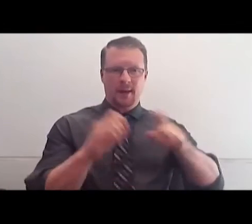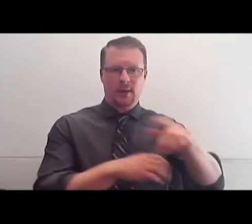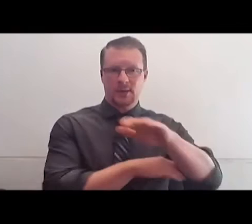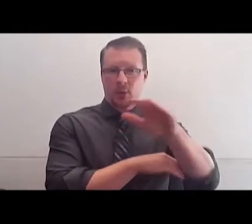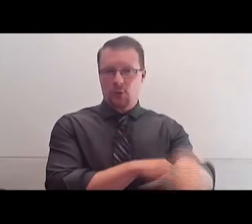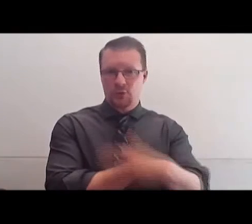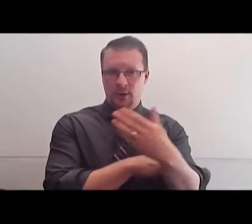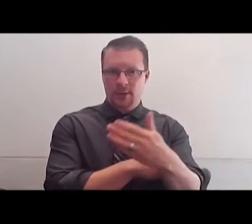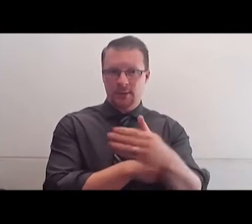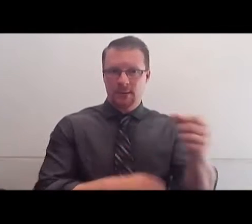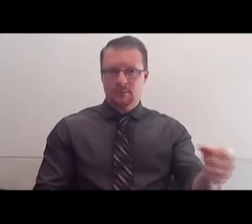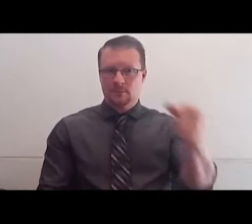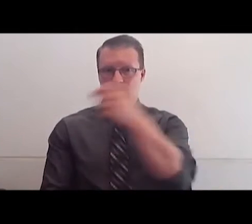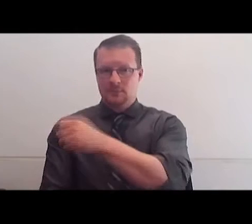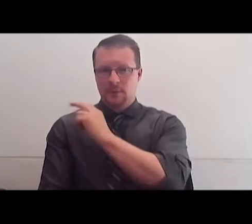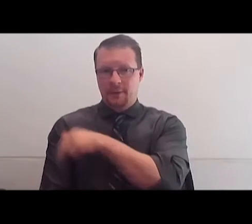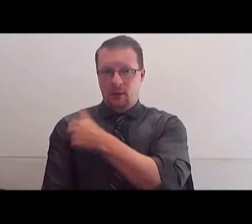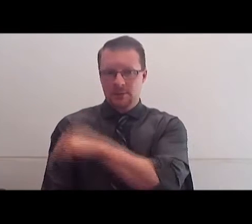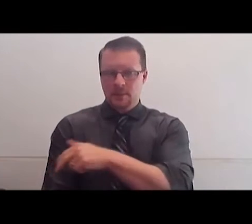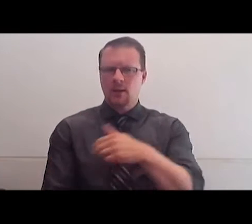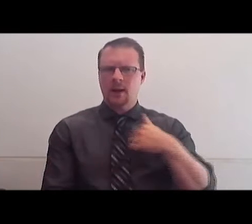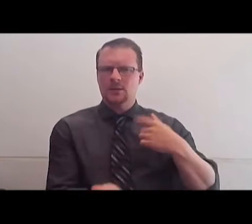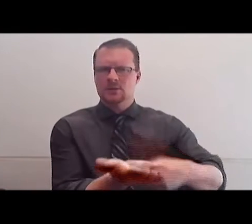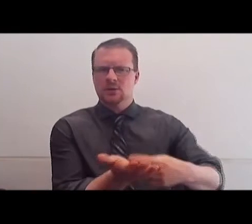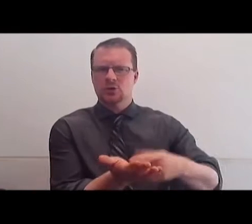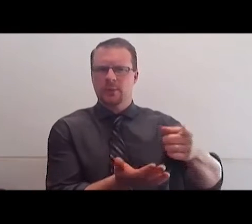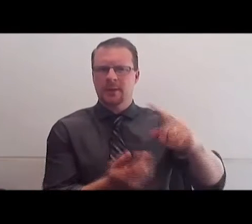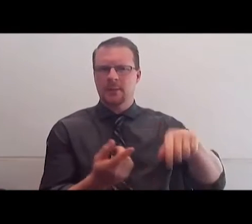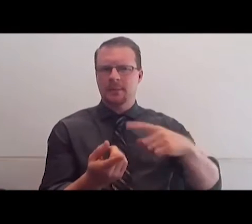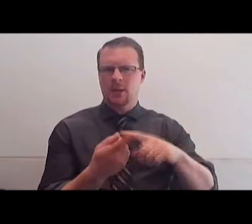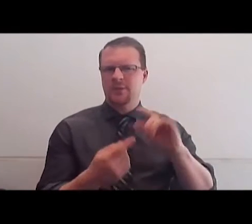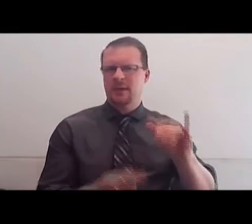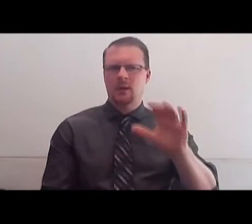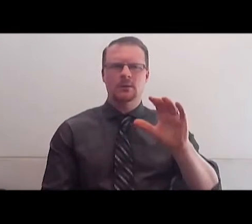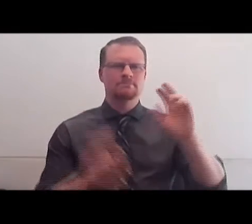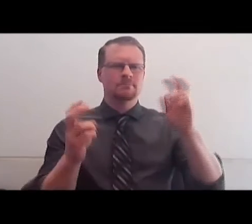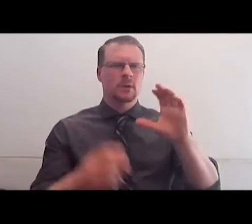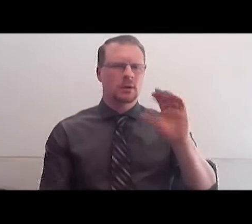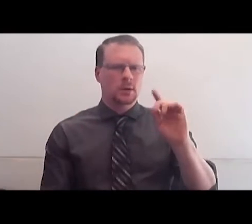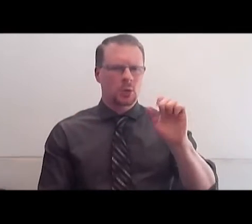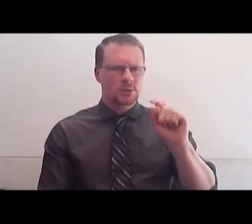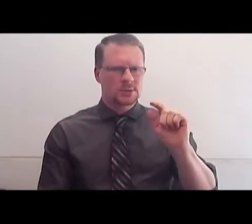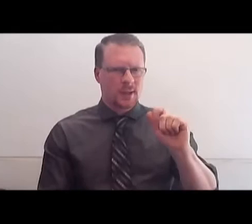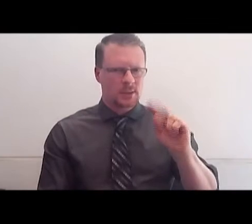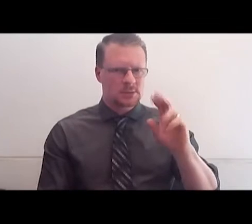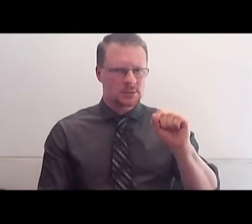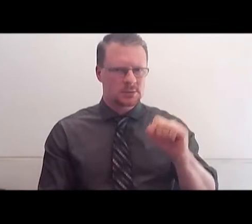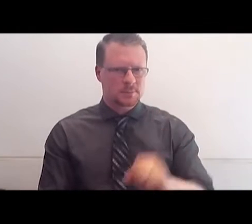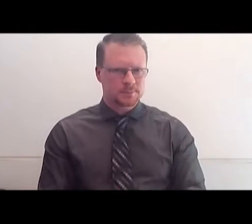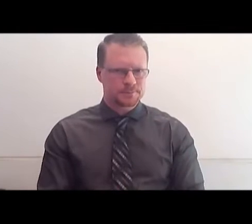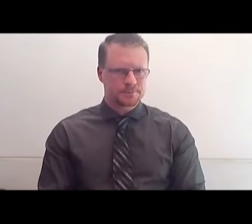The overnight physician that had evaluated and admitted this patient to the hospital had that discussion with them